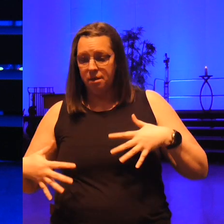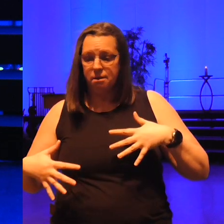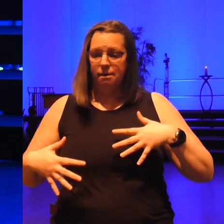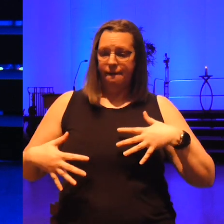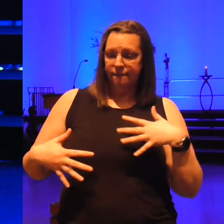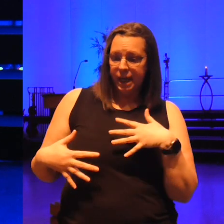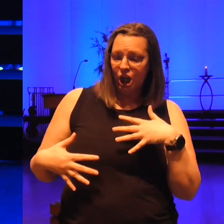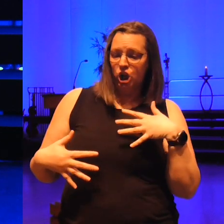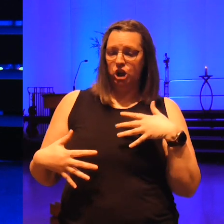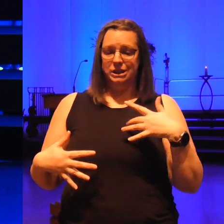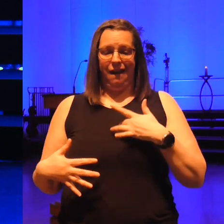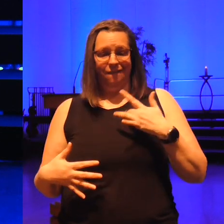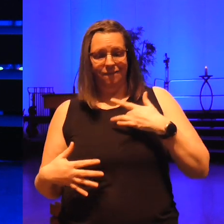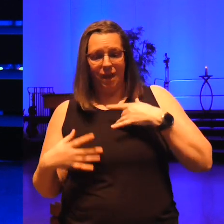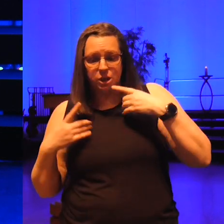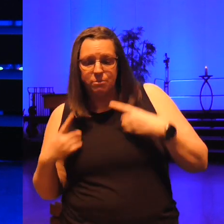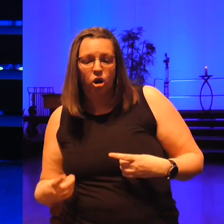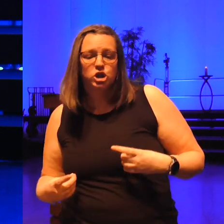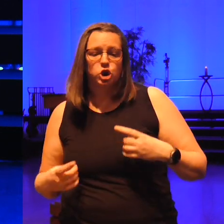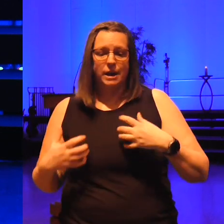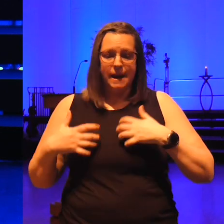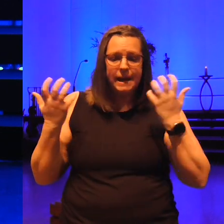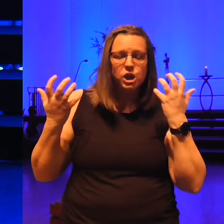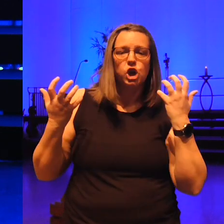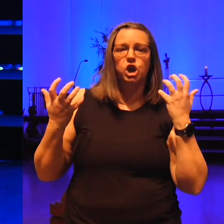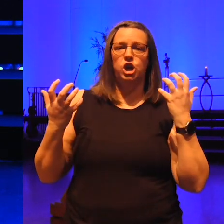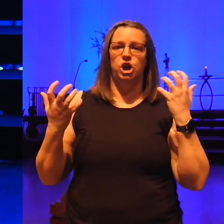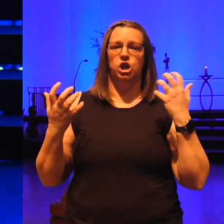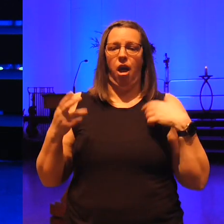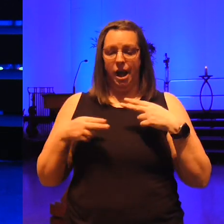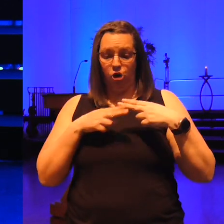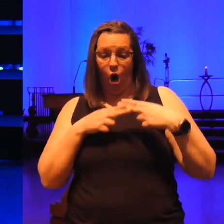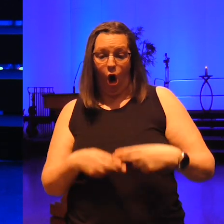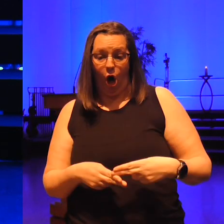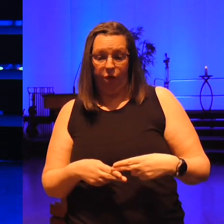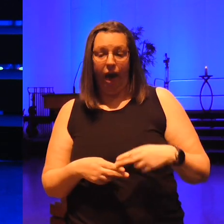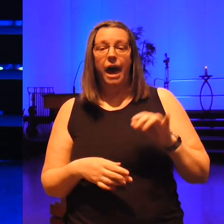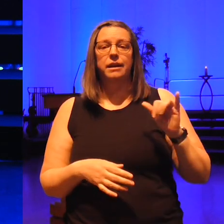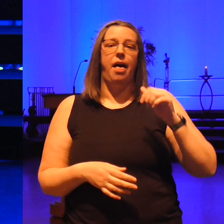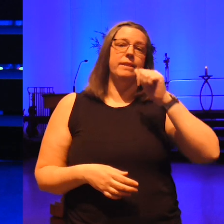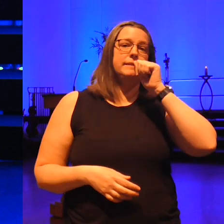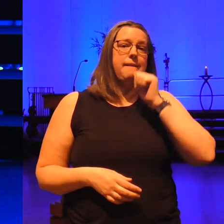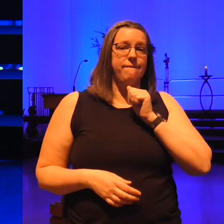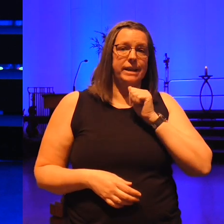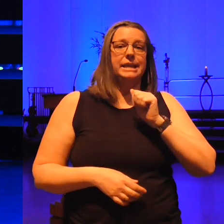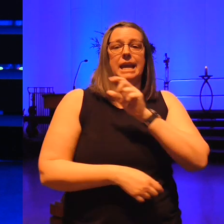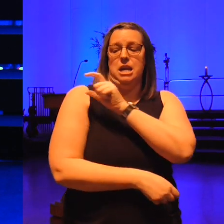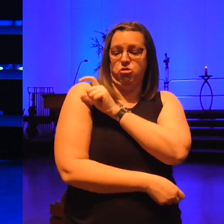depression and anger I call depression and anger the suffocating rubber clown suit of negativity